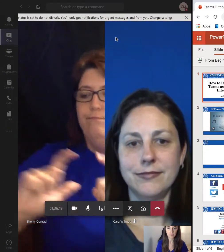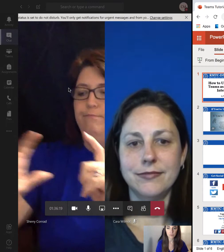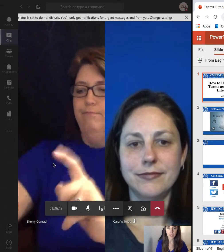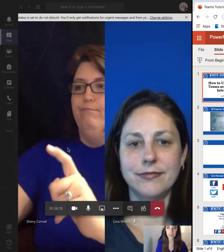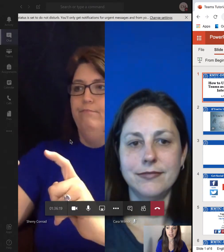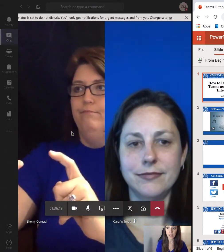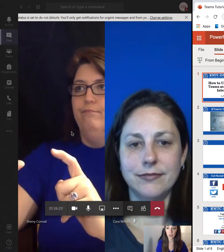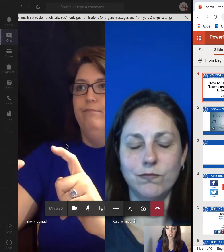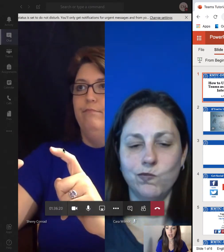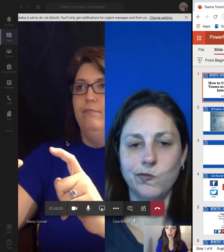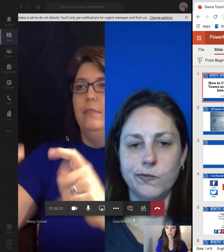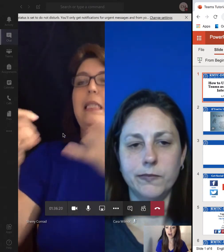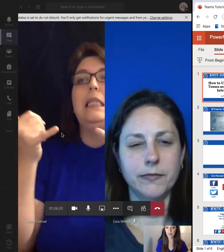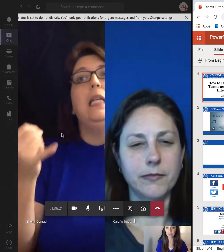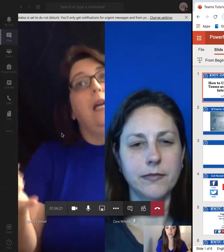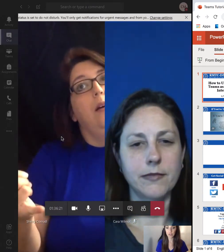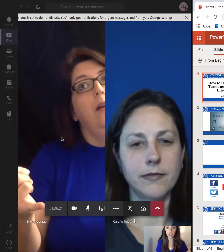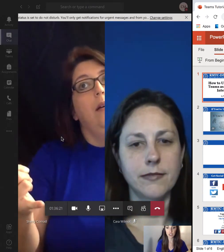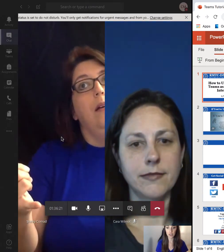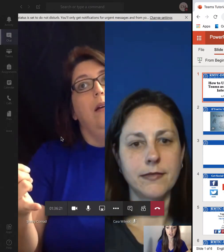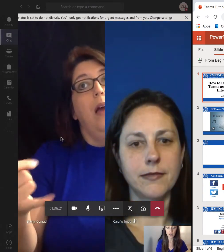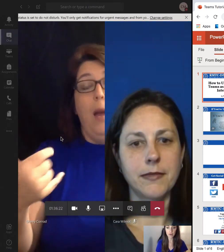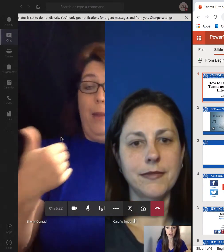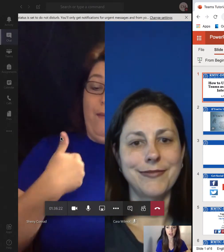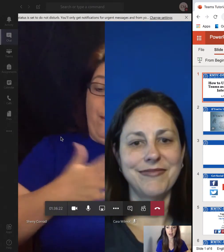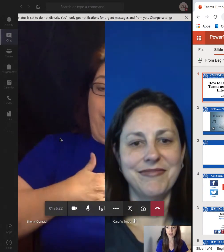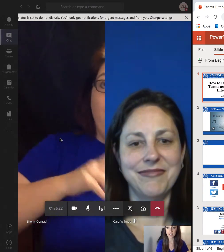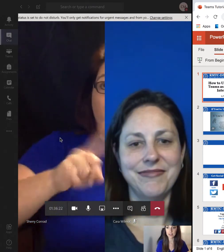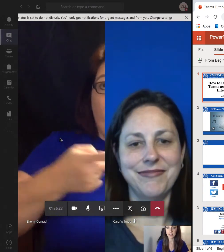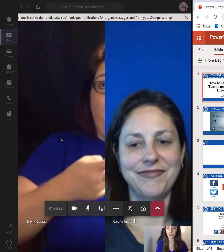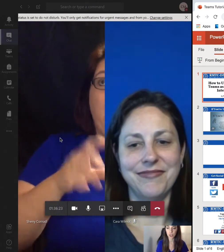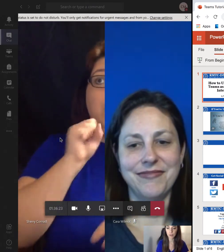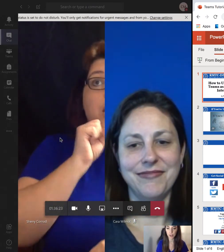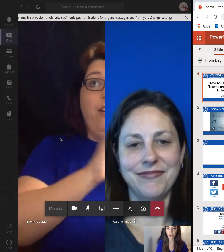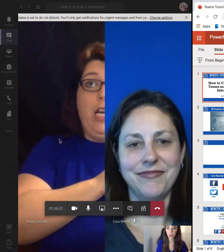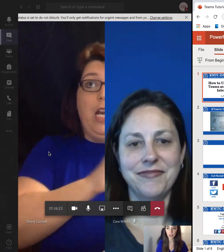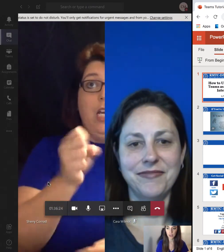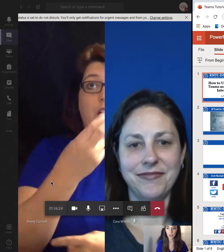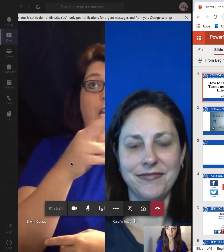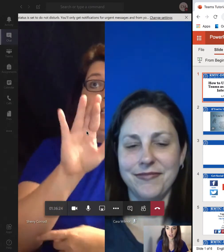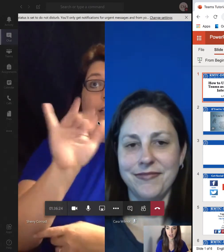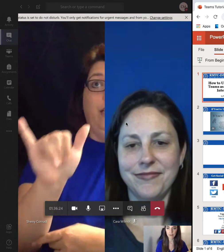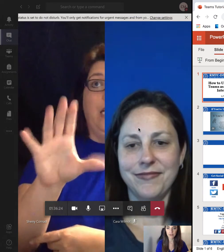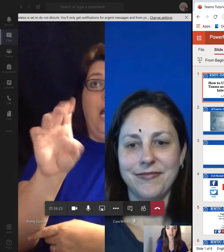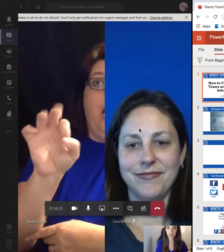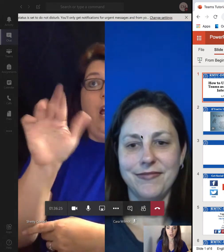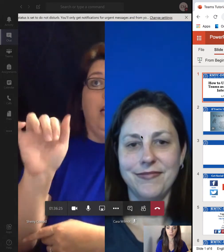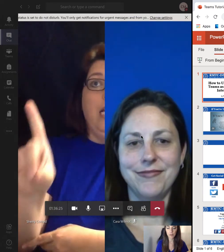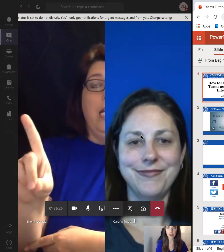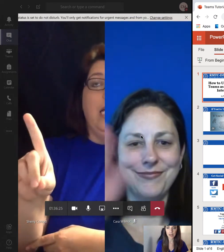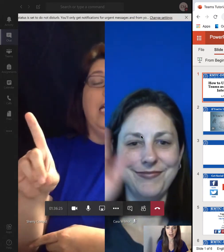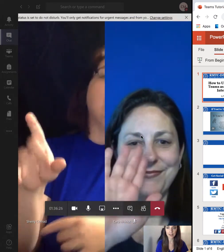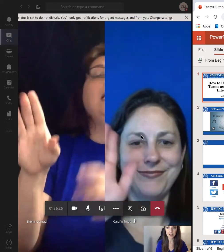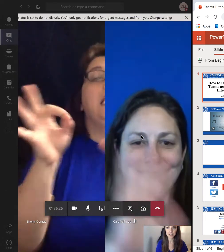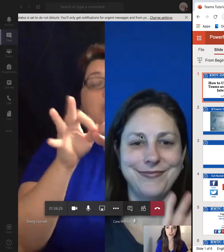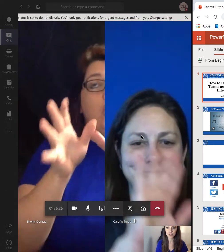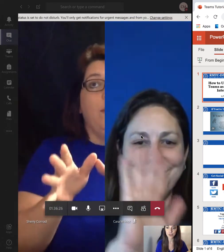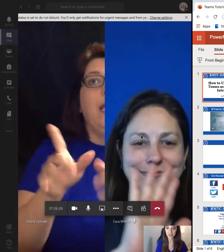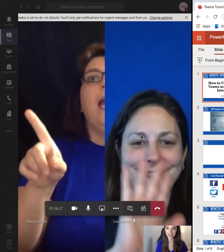Now, I'm having my friend Sherry Conrad act as the interpreter and my friend Cara Wilmot act as the student.